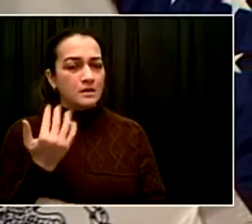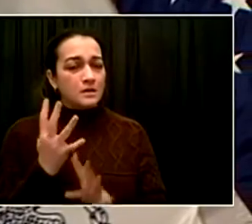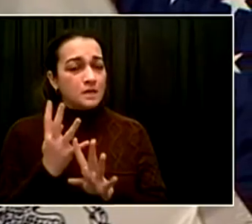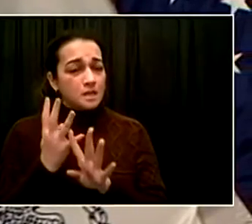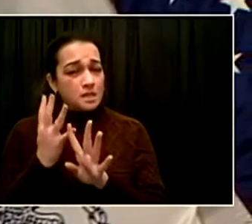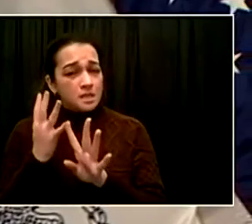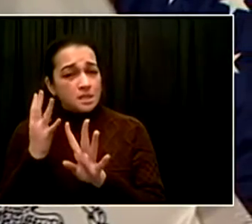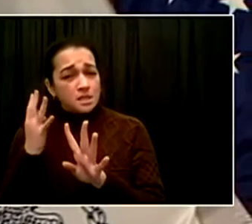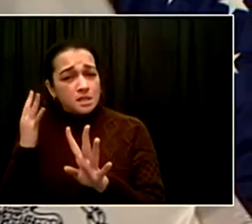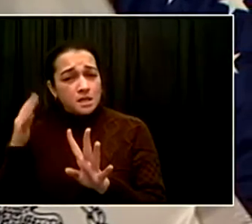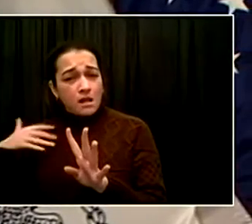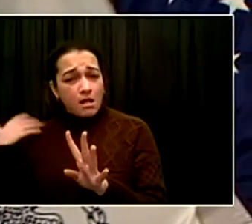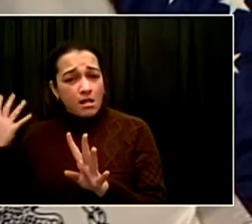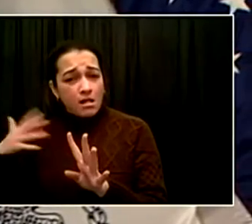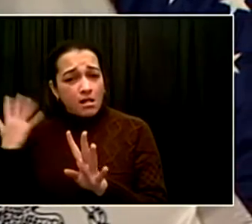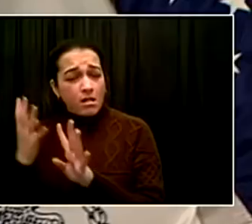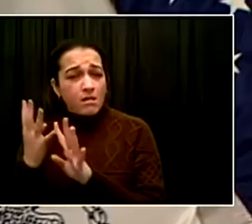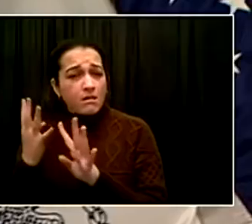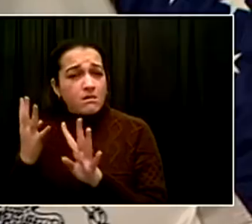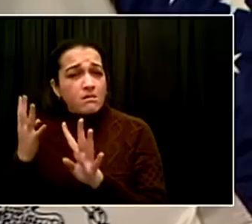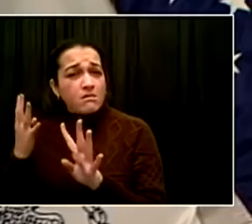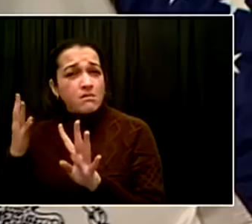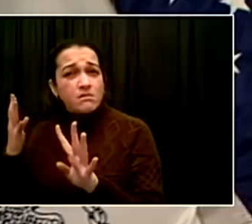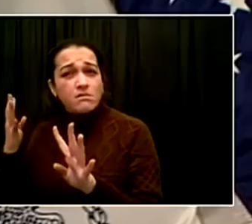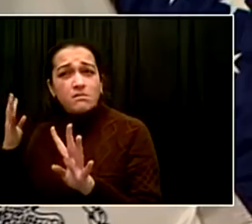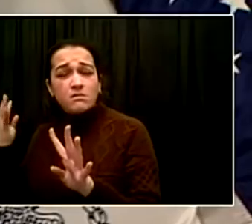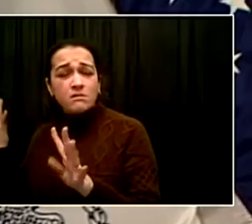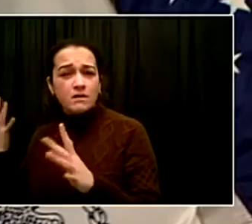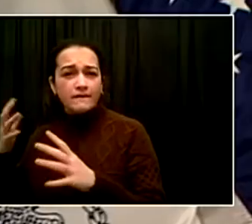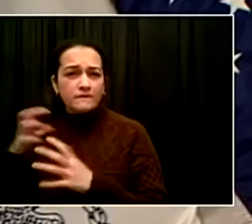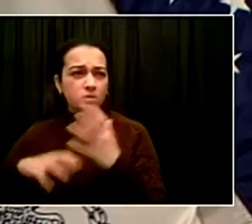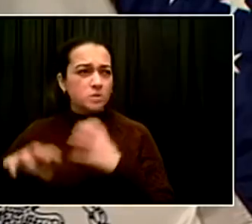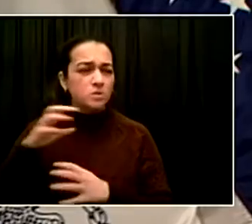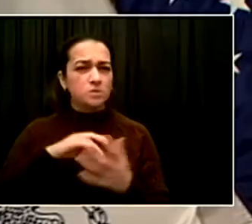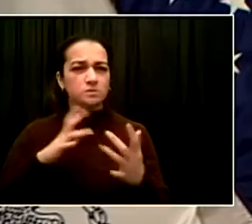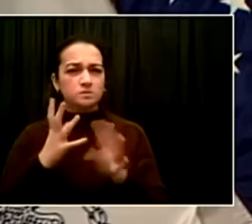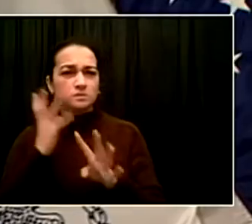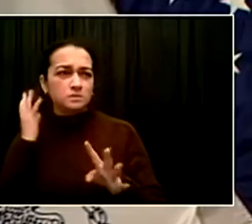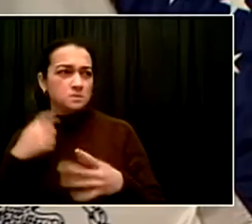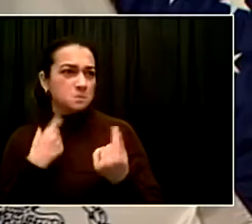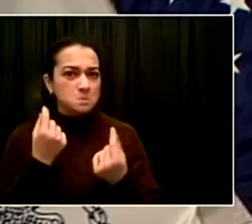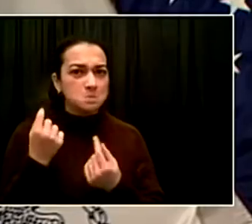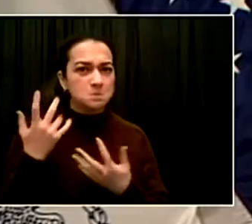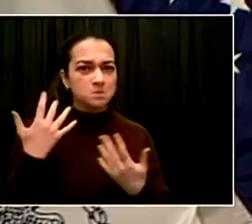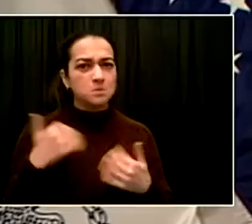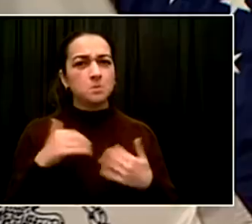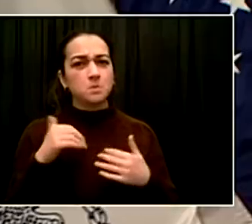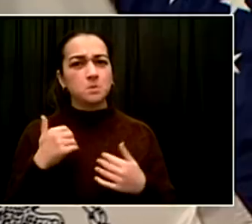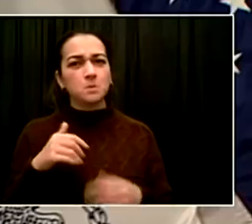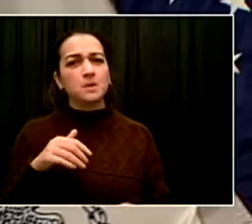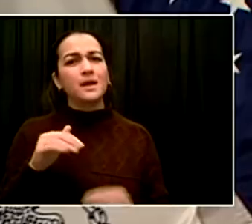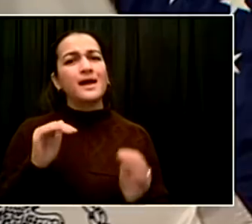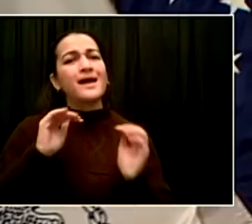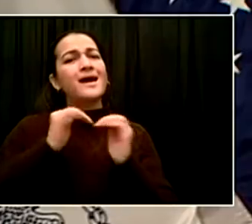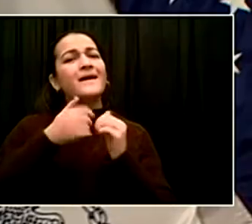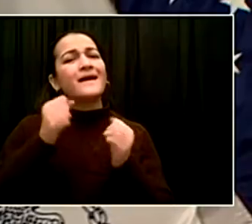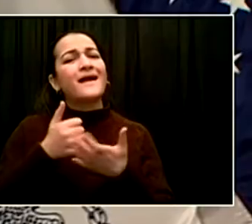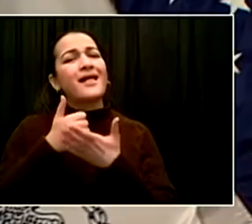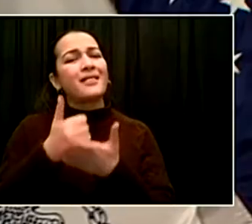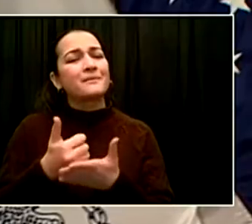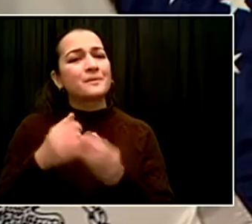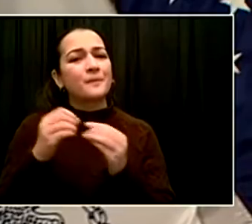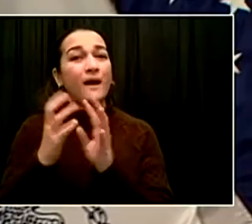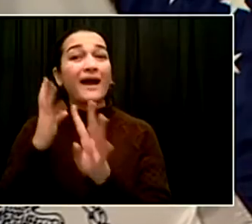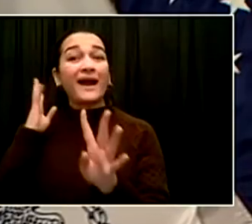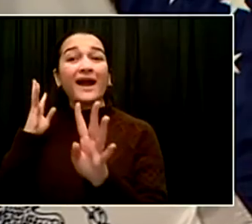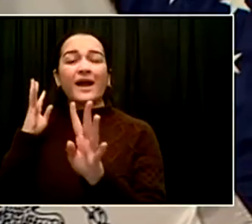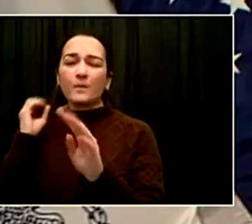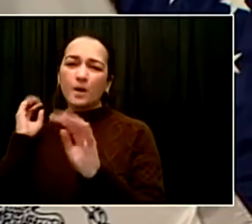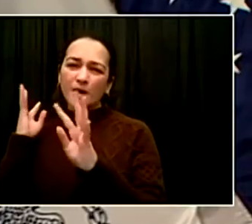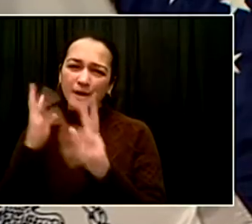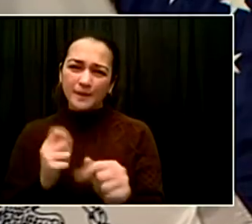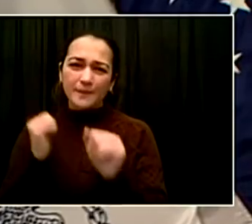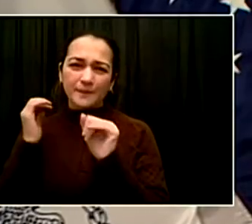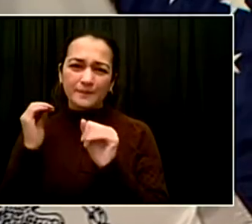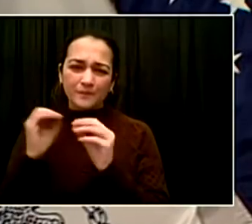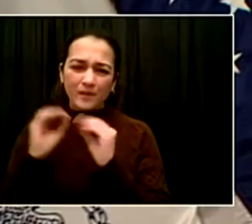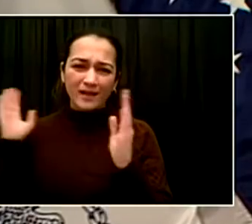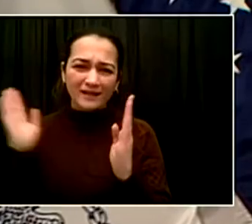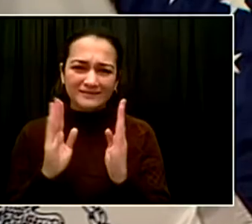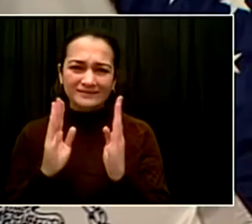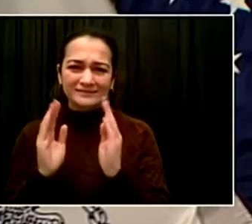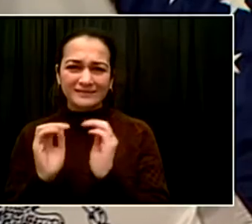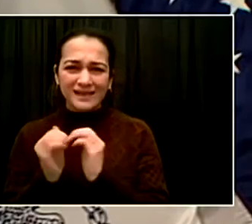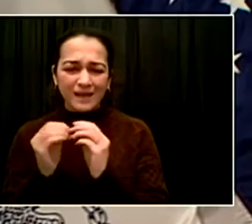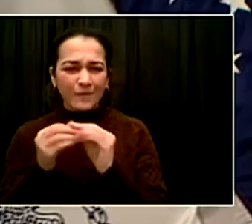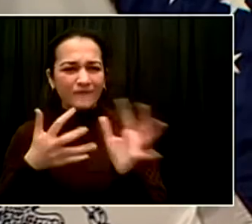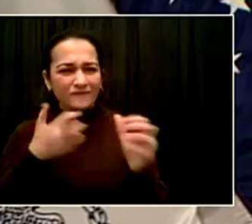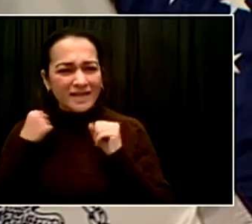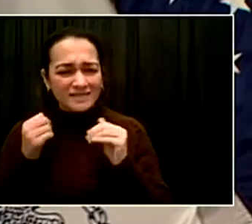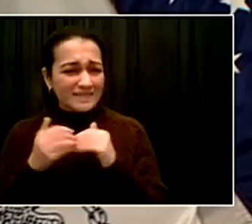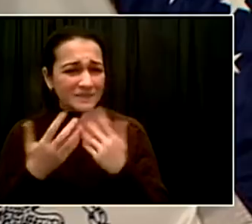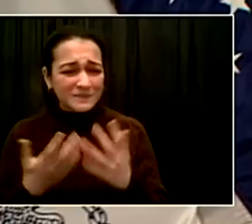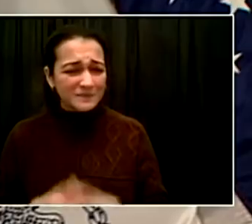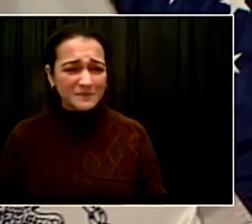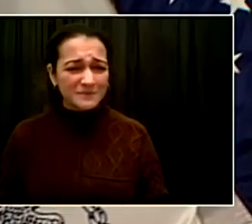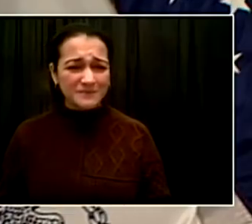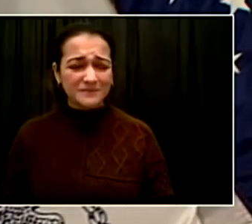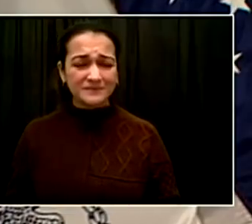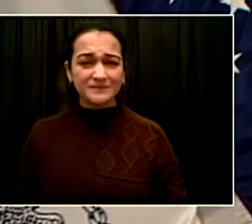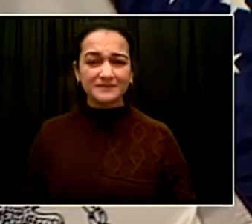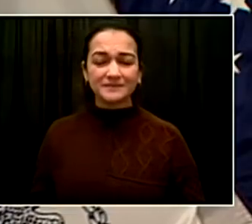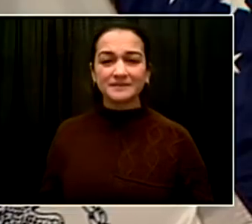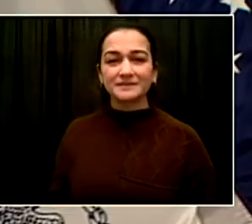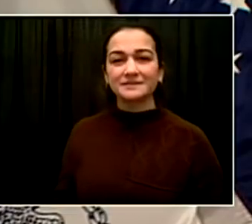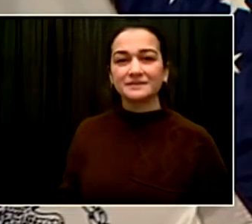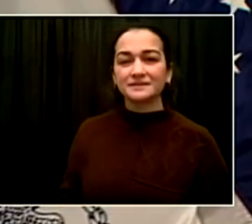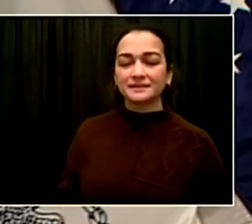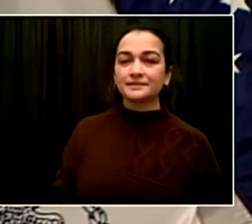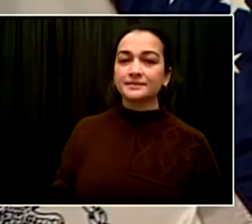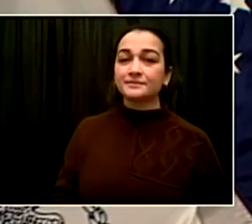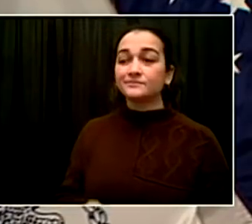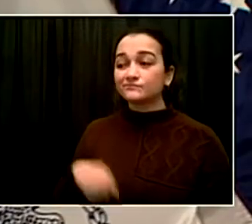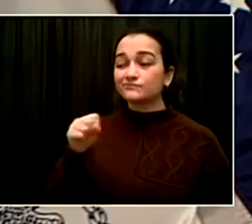TO GET BACK WHICH IS CREATING